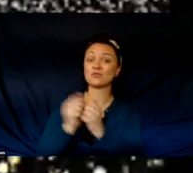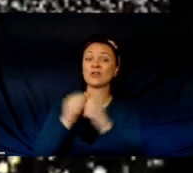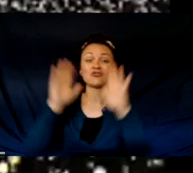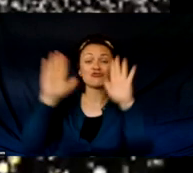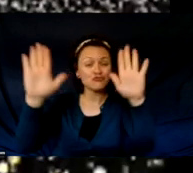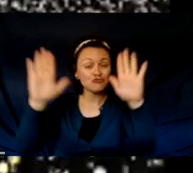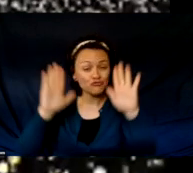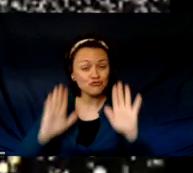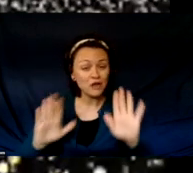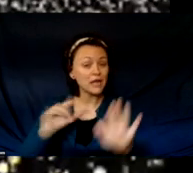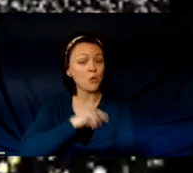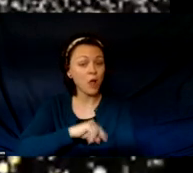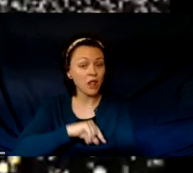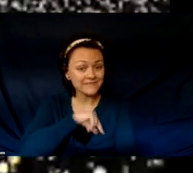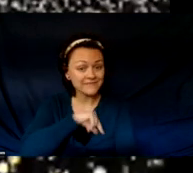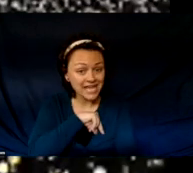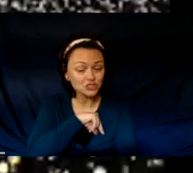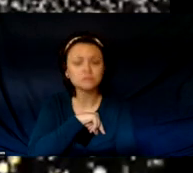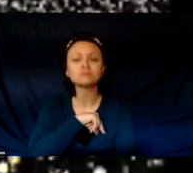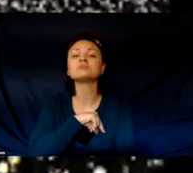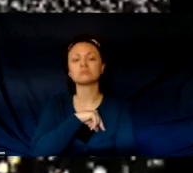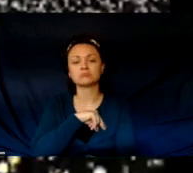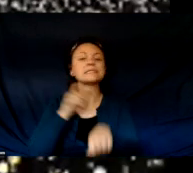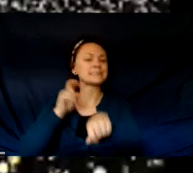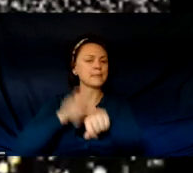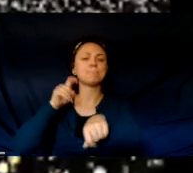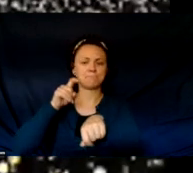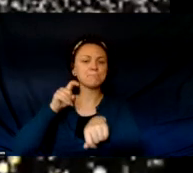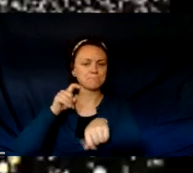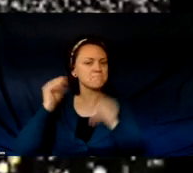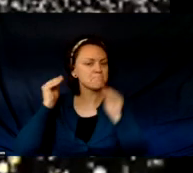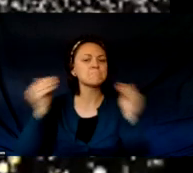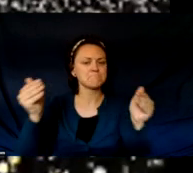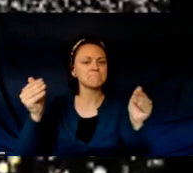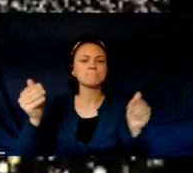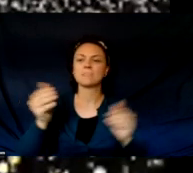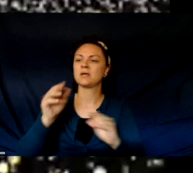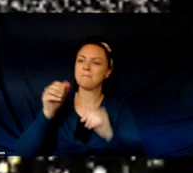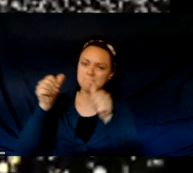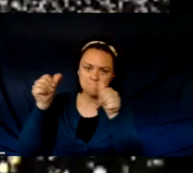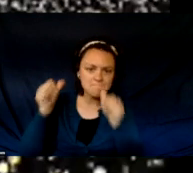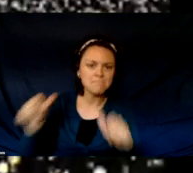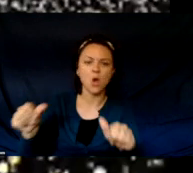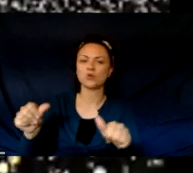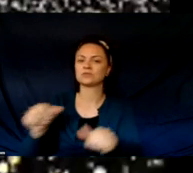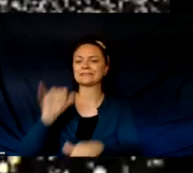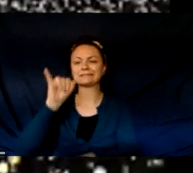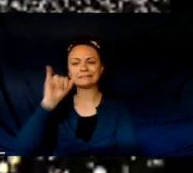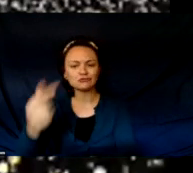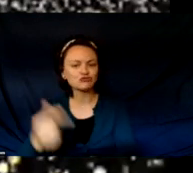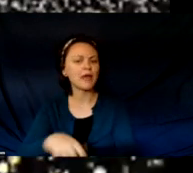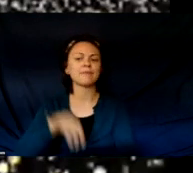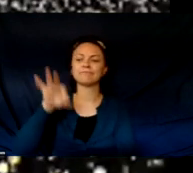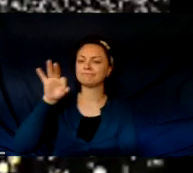it's time to put that on Facebook, Instagram, I'm not going to mention the X,